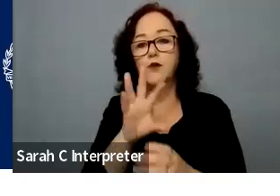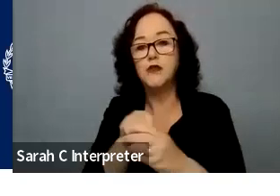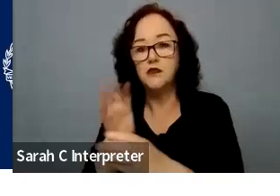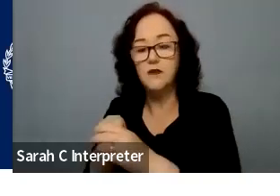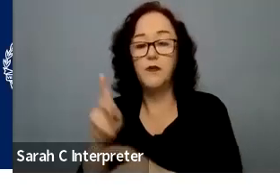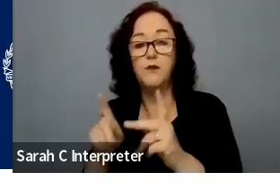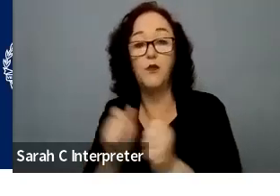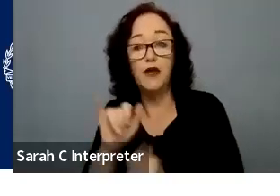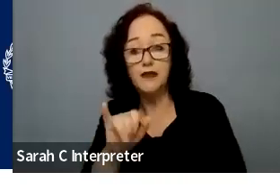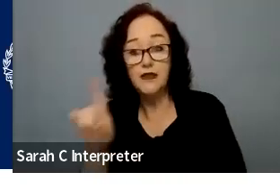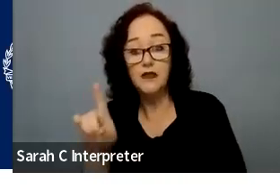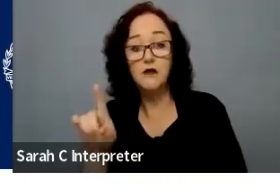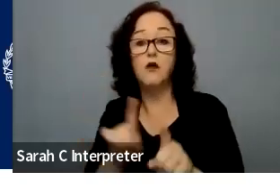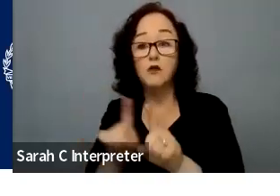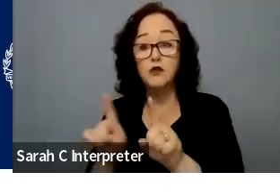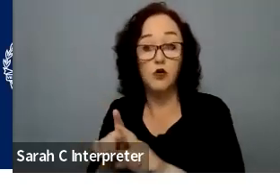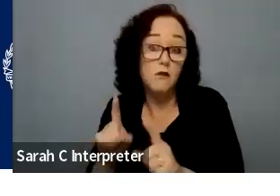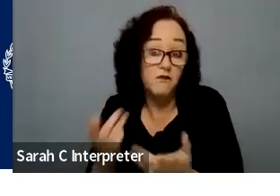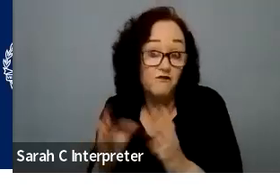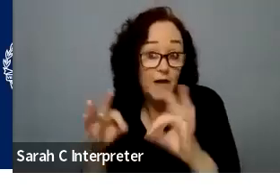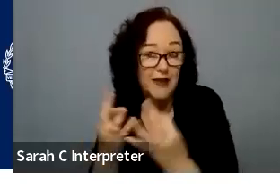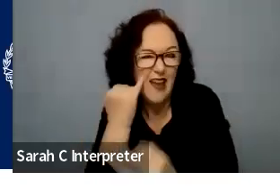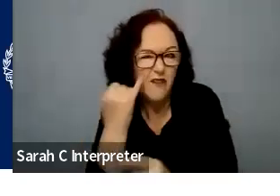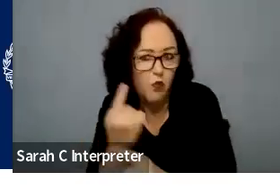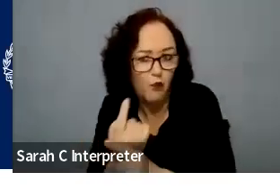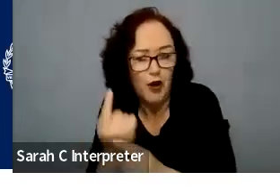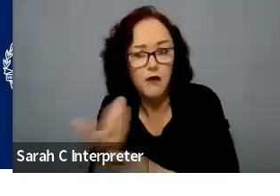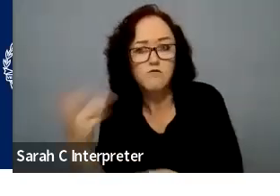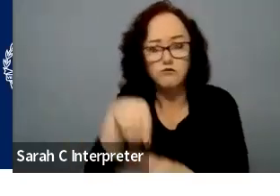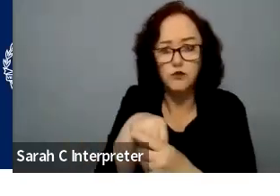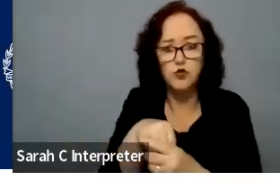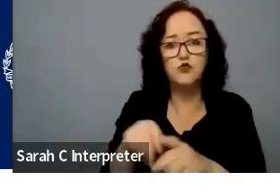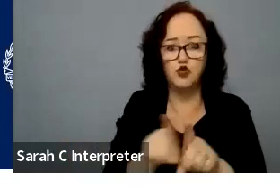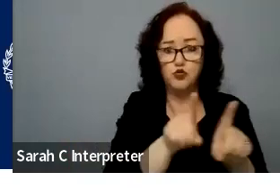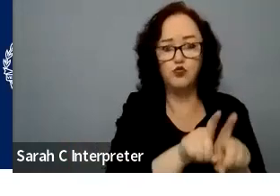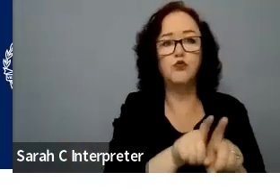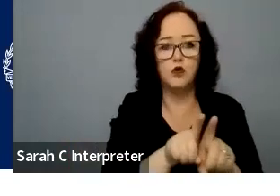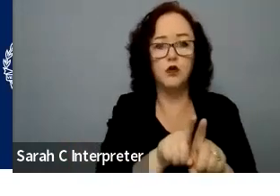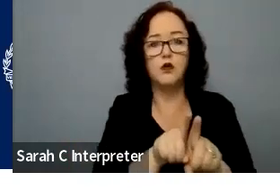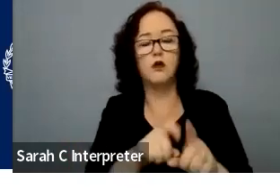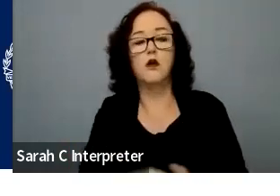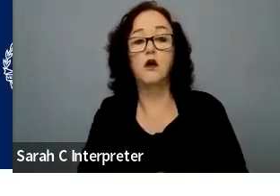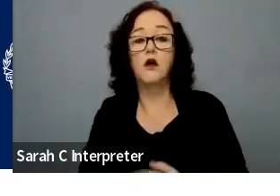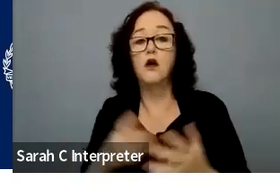members when appropriate and to engage faculty and students from Health Care disciplines in